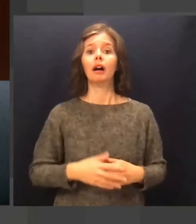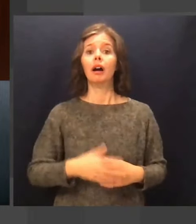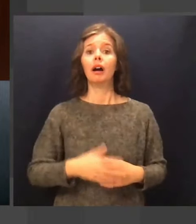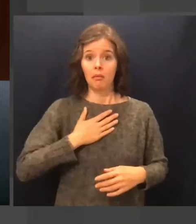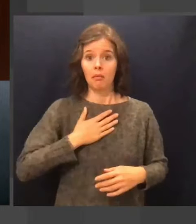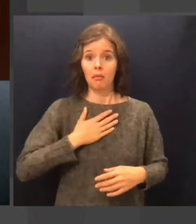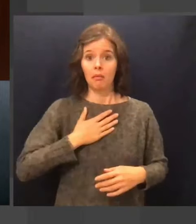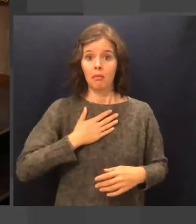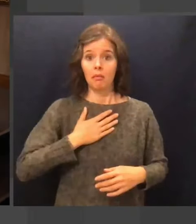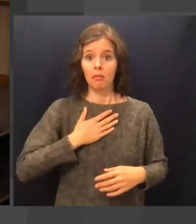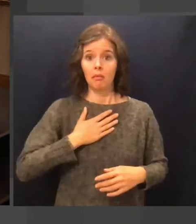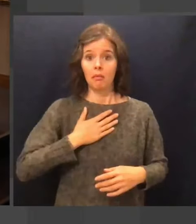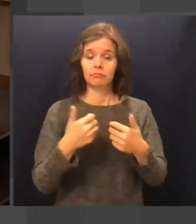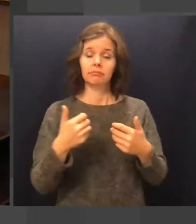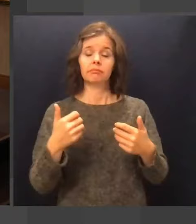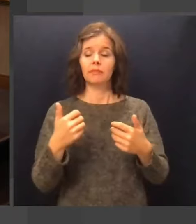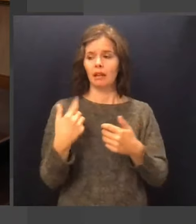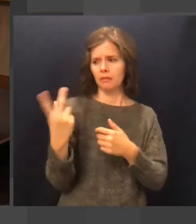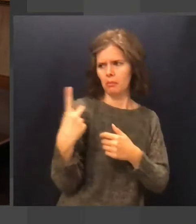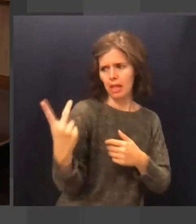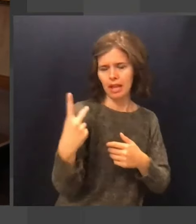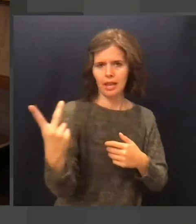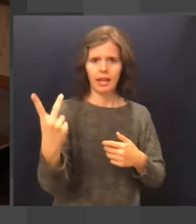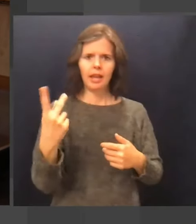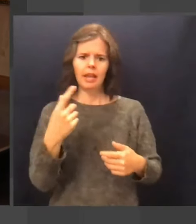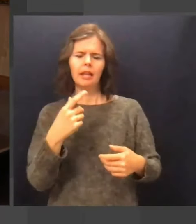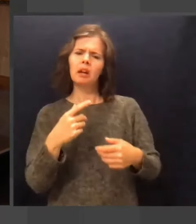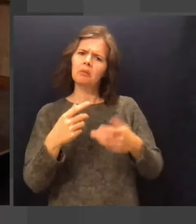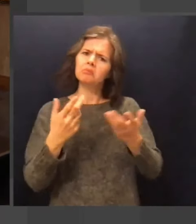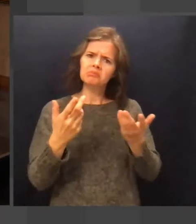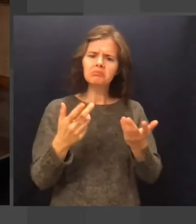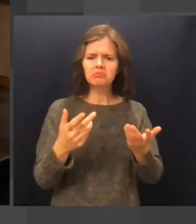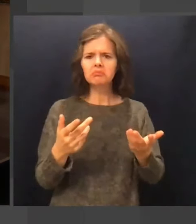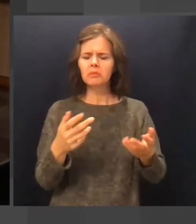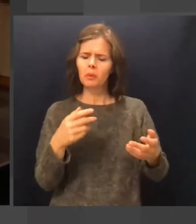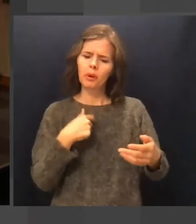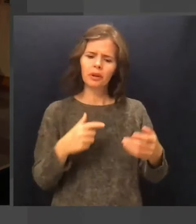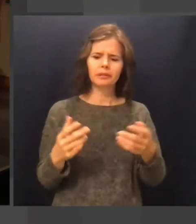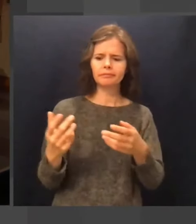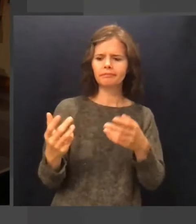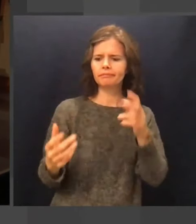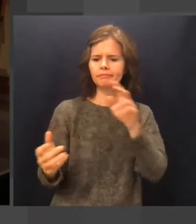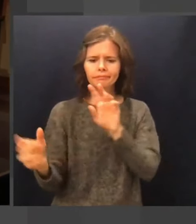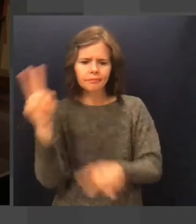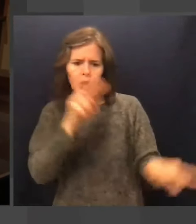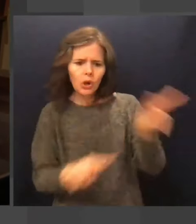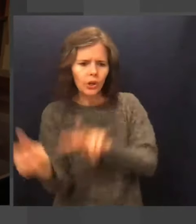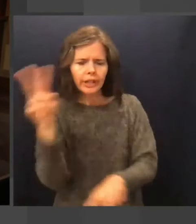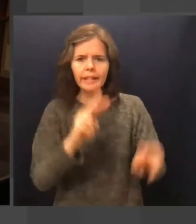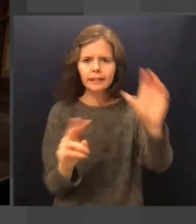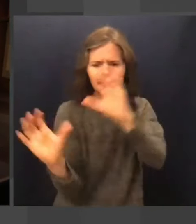PERSONALLY I HAD THIS PEACEFUL GAME THAT I PLAYED WITH MY PARTNER. WE WERE LOOKING AT ANIMALS AND